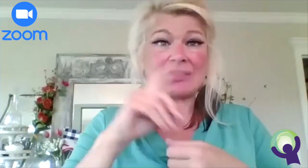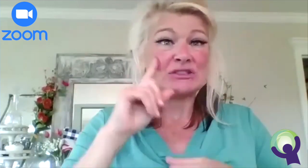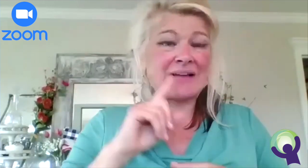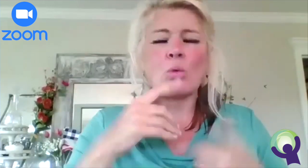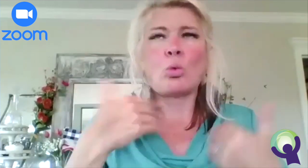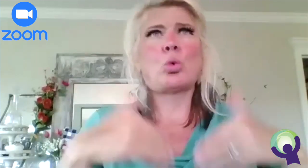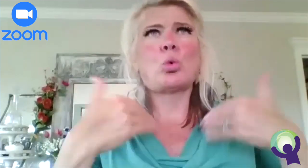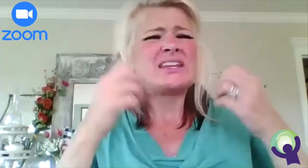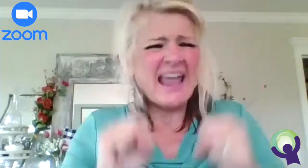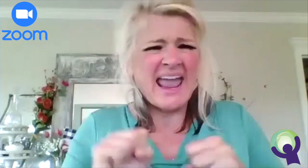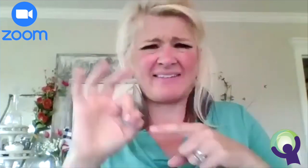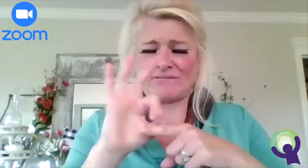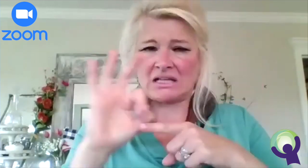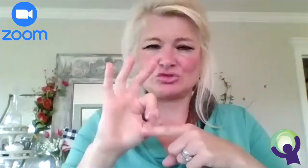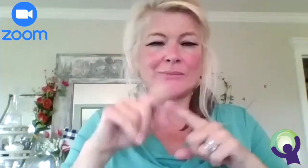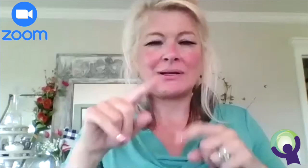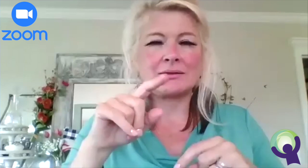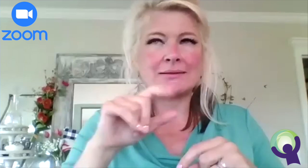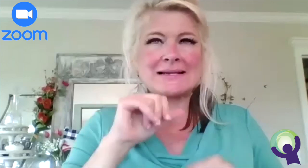the most of the percentage of deaf